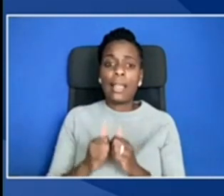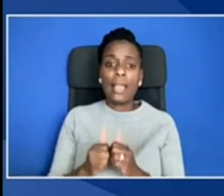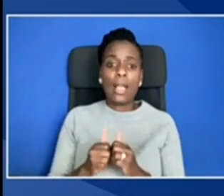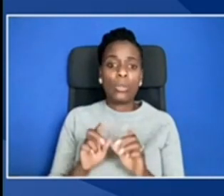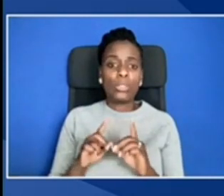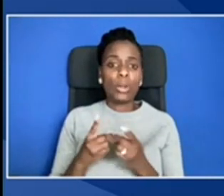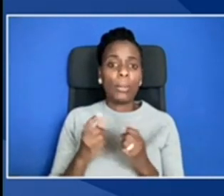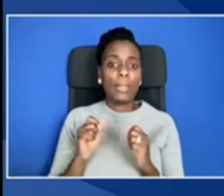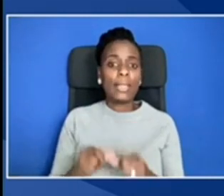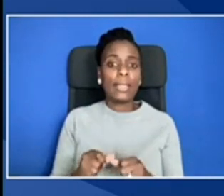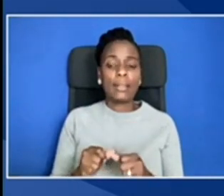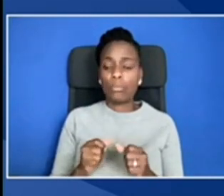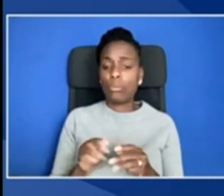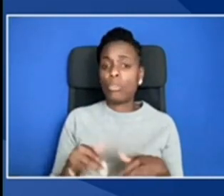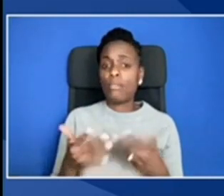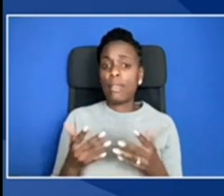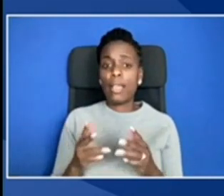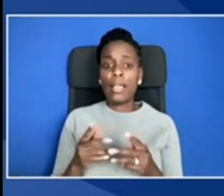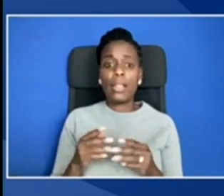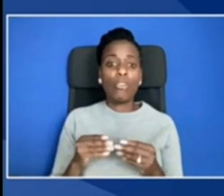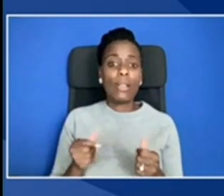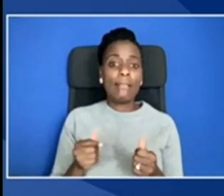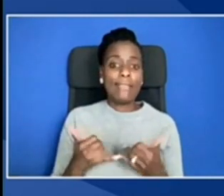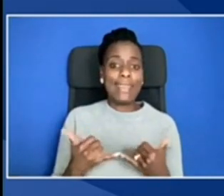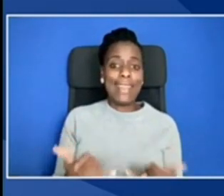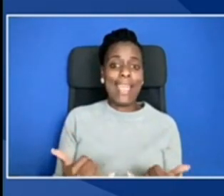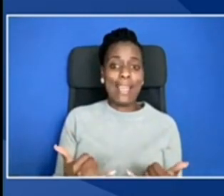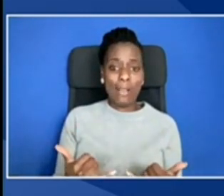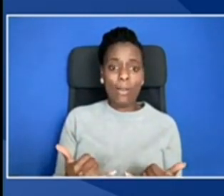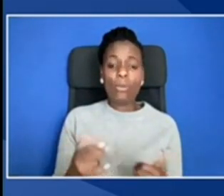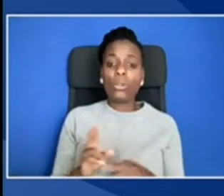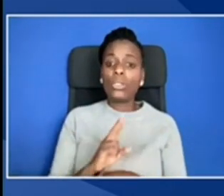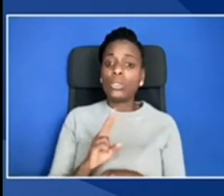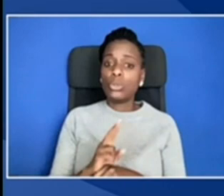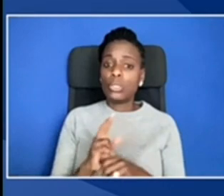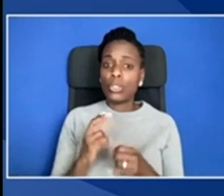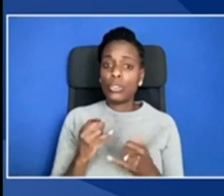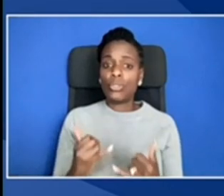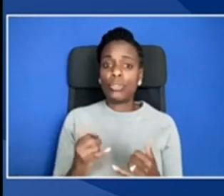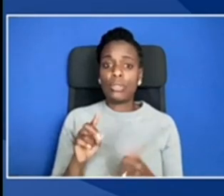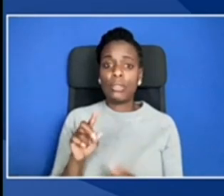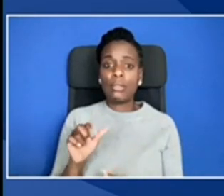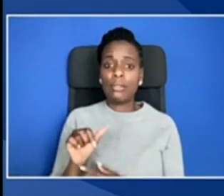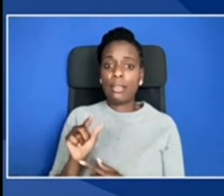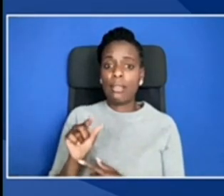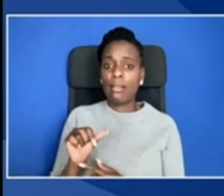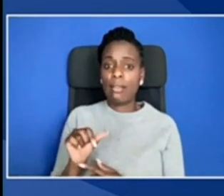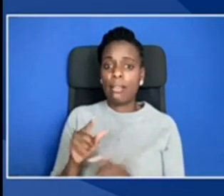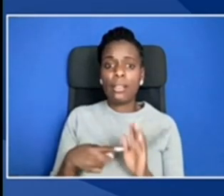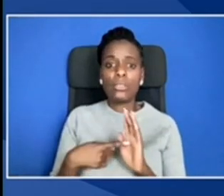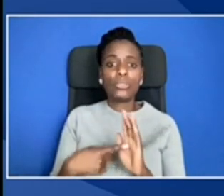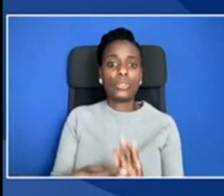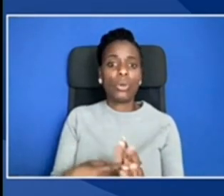defaulted borrowers using existing data, or using the data that shows that these borrowers have been in default for a long